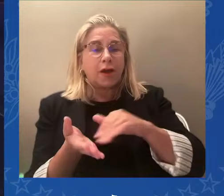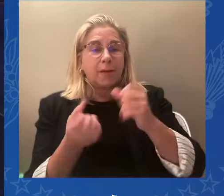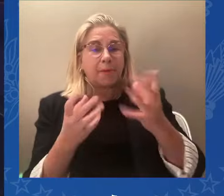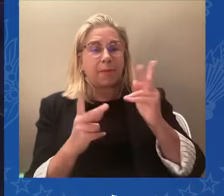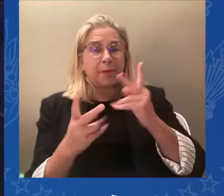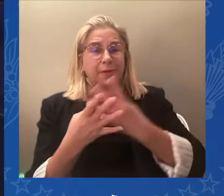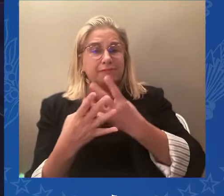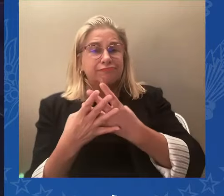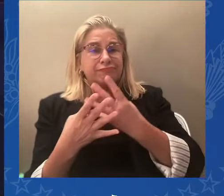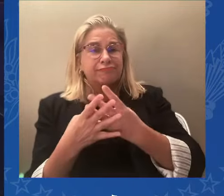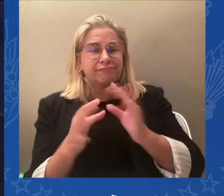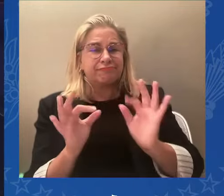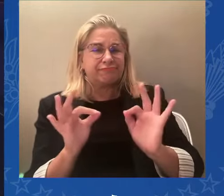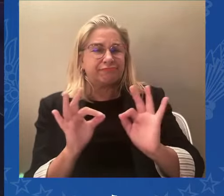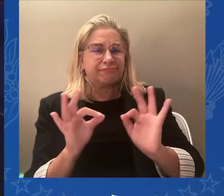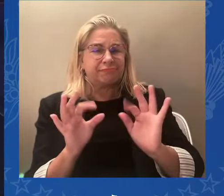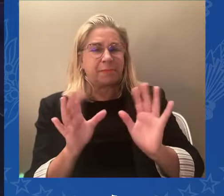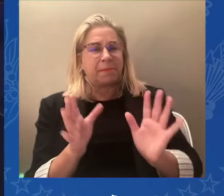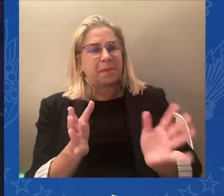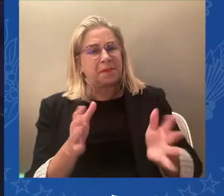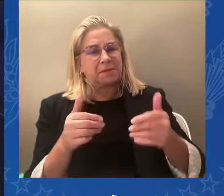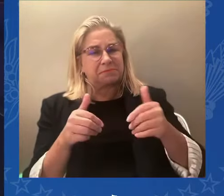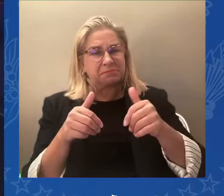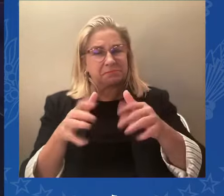housing, loans, or other opportunities because of that.